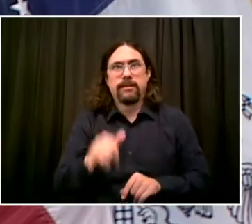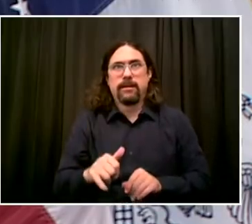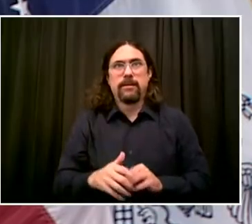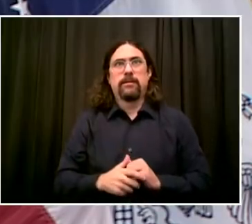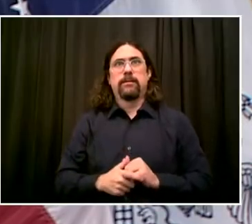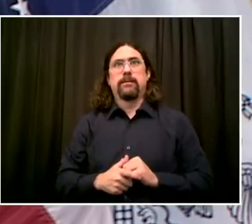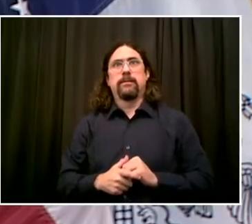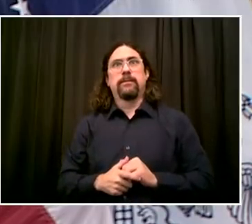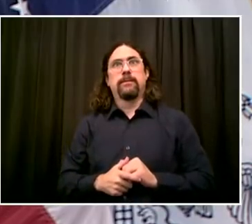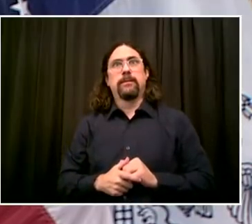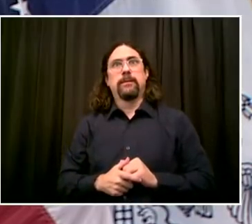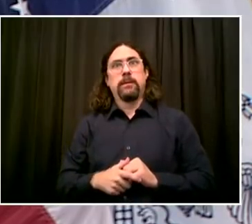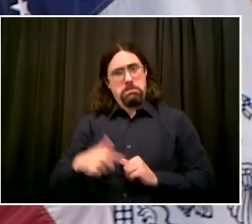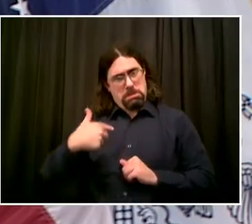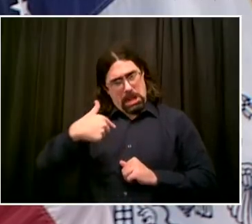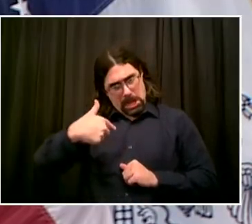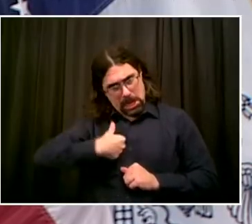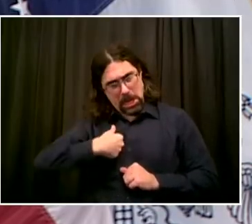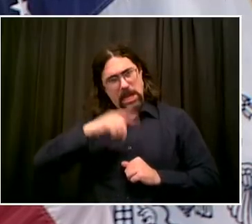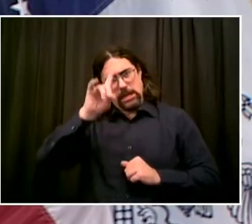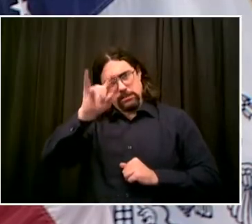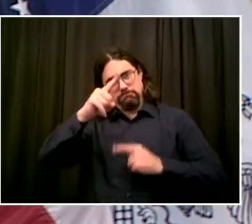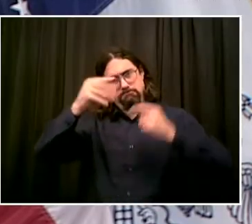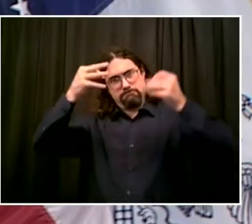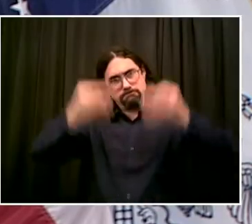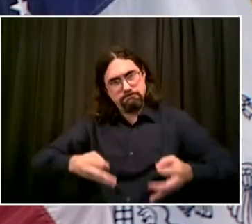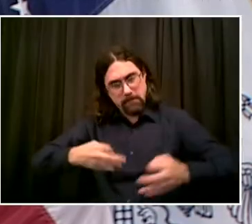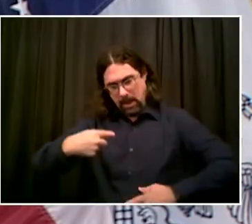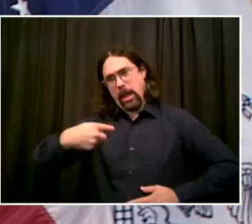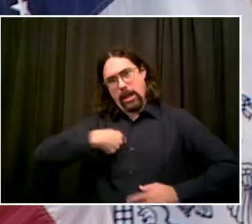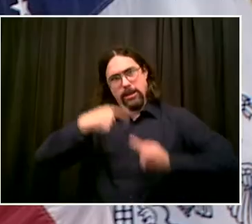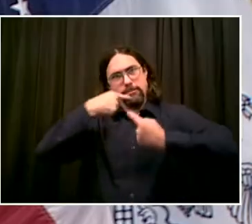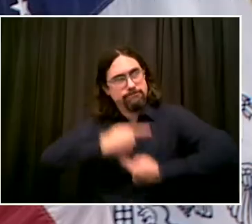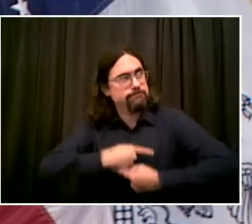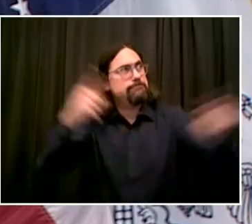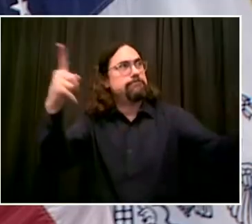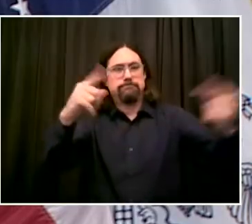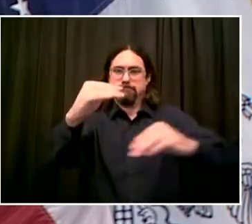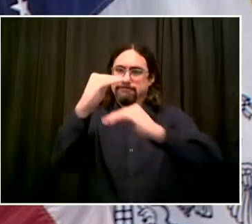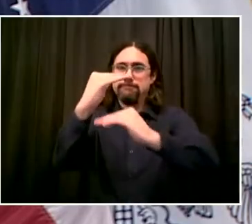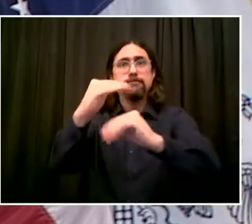PURPOSE. BECAUSE WE SAW TOO MUCH VIOLENCE OF DIFFERENT KINDS,